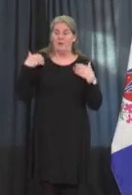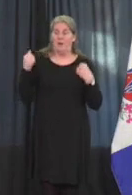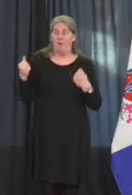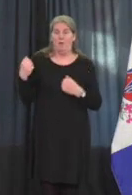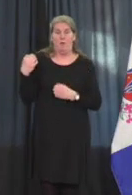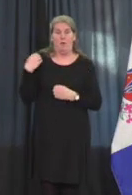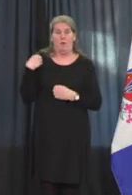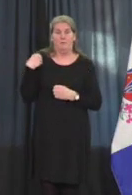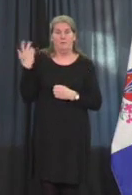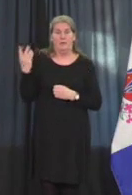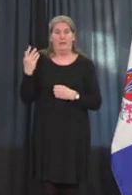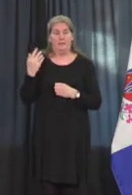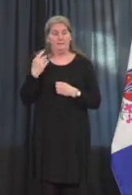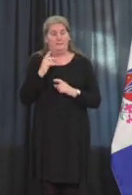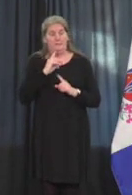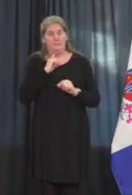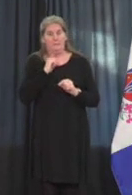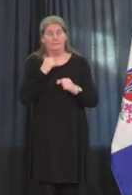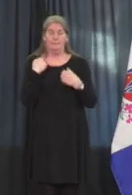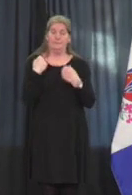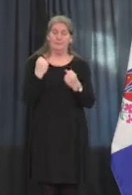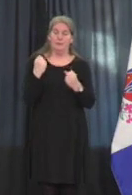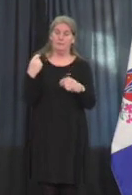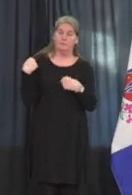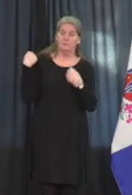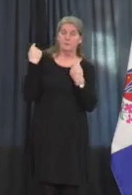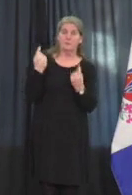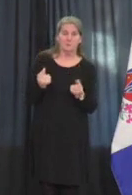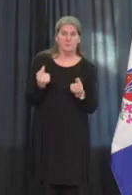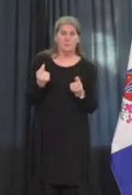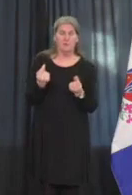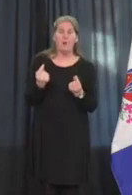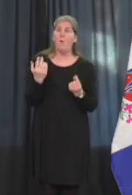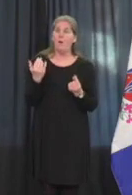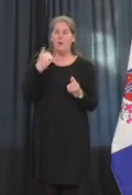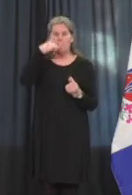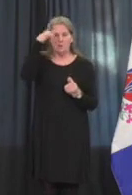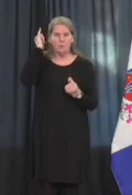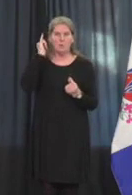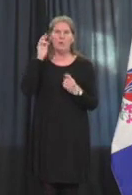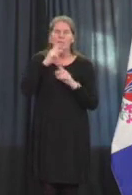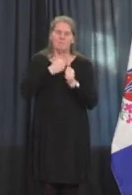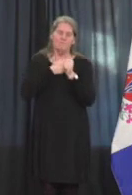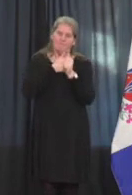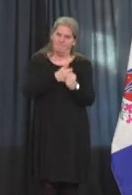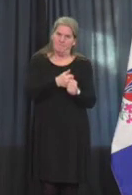OFFICER OF HEALTH, OUR STRENGTH TO DATE, IS HAVING YUKONERS COMPLY WITH SAFE INTERACTIONS,